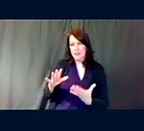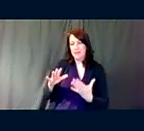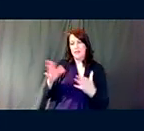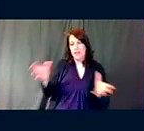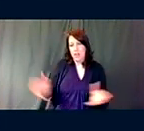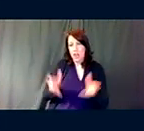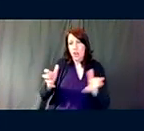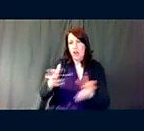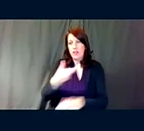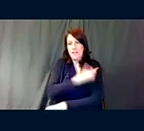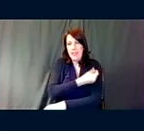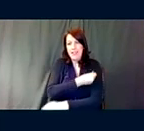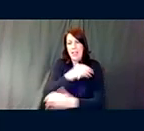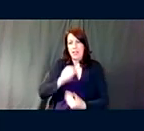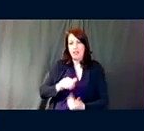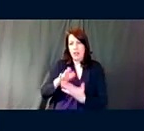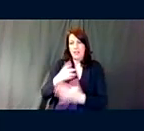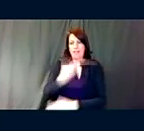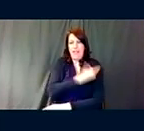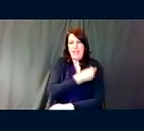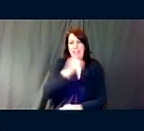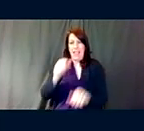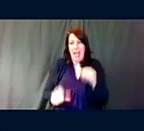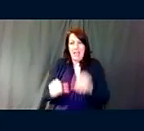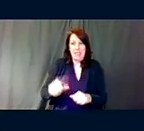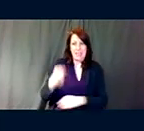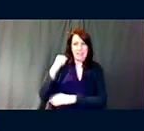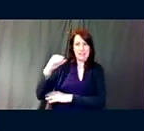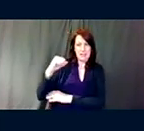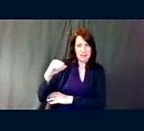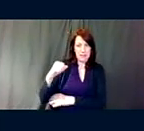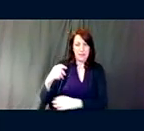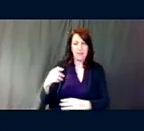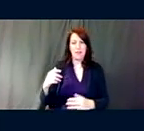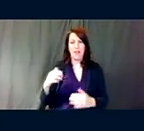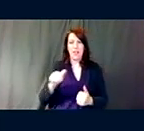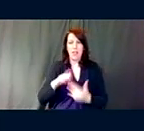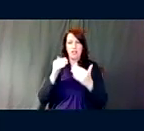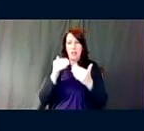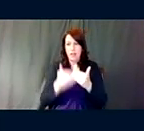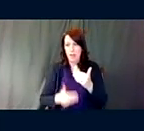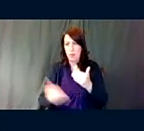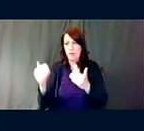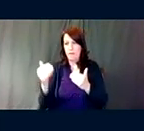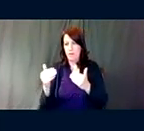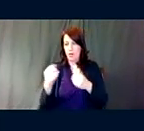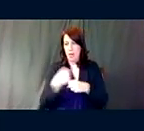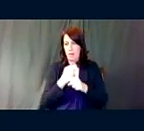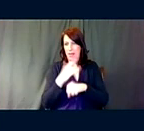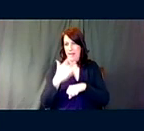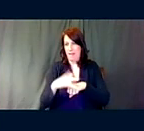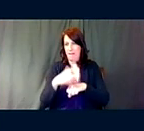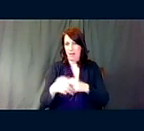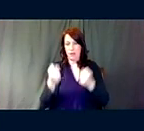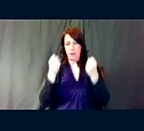ABOUT VACCINATIONS AND ENCOURAGE VACCINATIONS AND ADDRESS VACCINE HESITANCY AND ADDRESS THAT MOVING FORWARD MAKE THAT